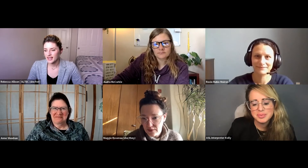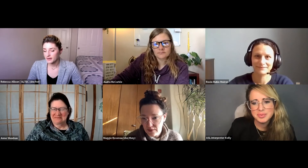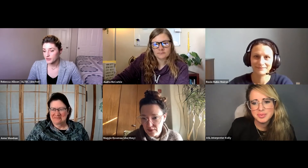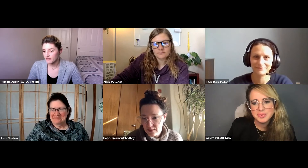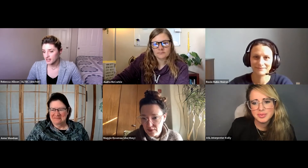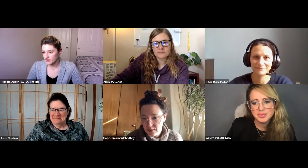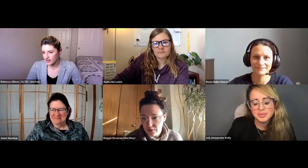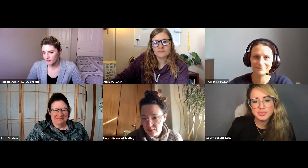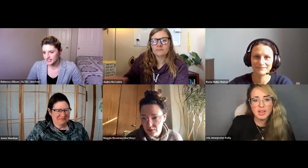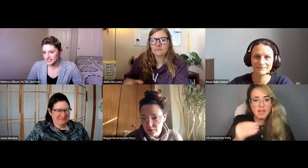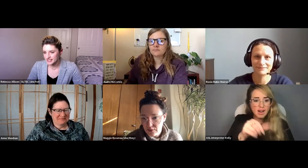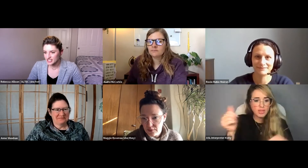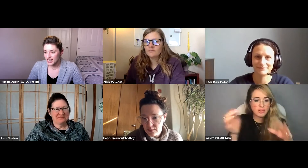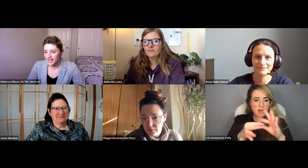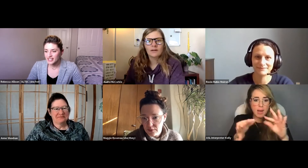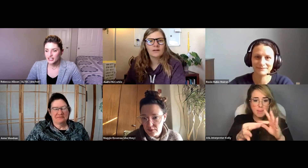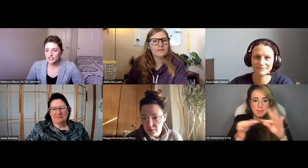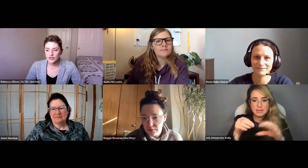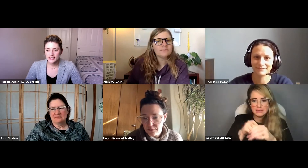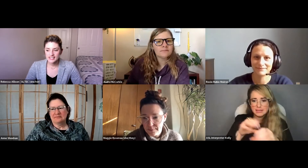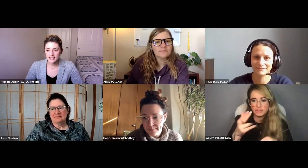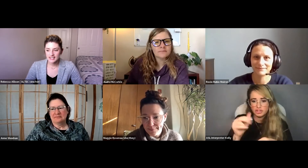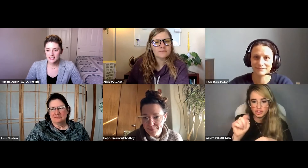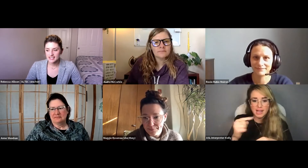And we have another comment in the chat, "You can set the